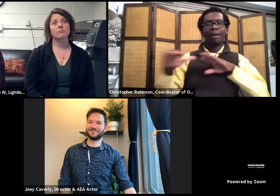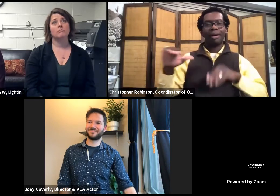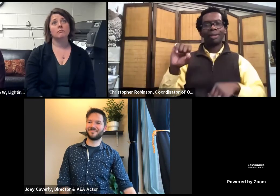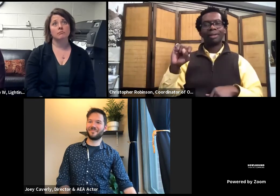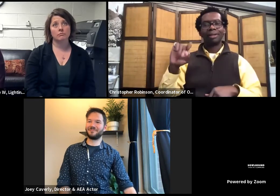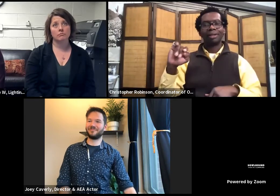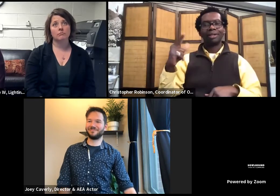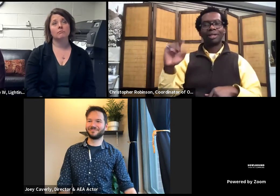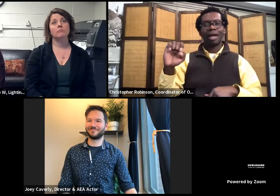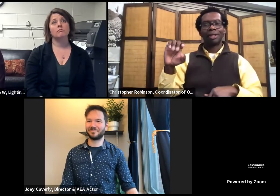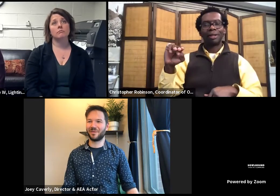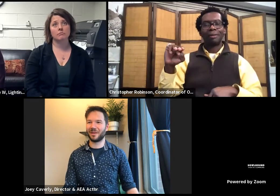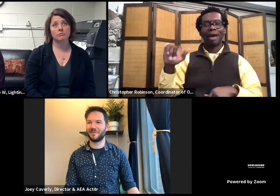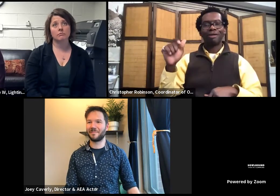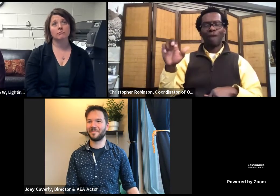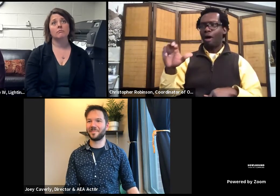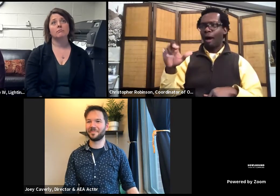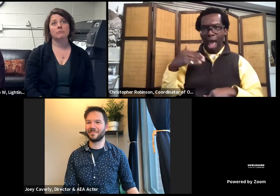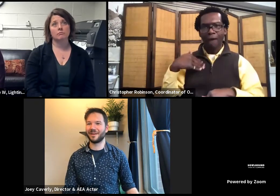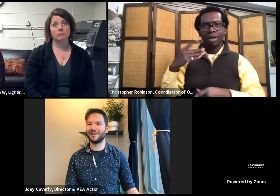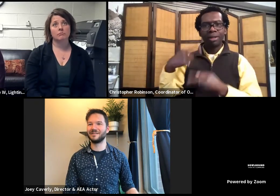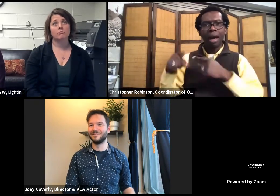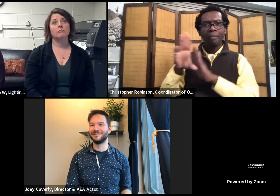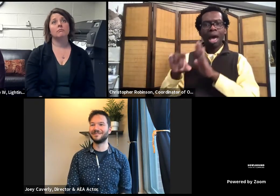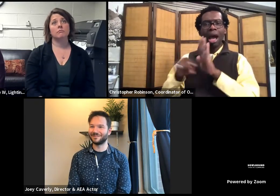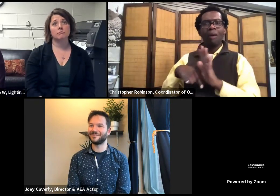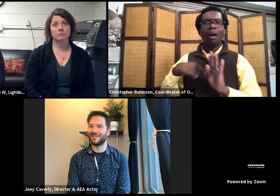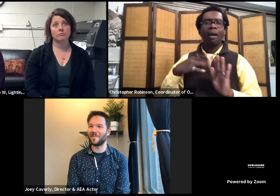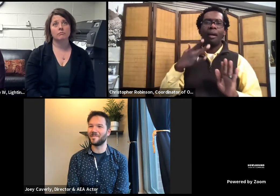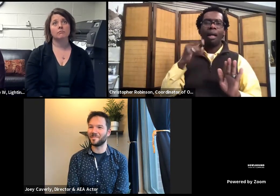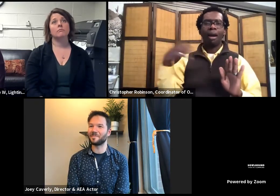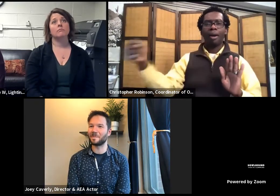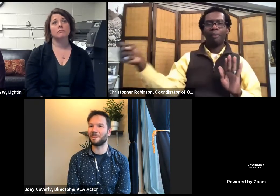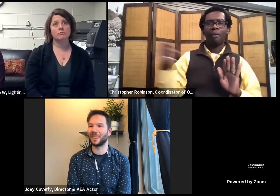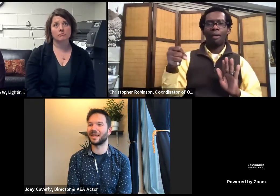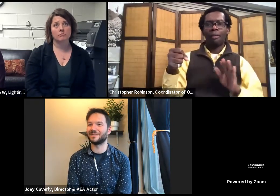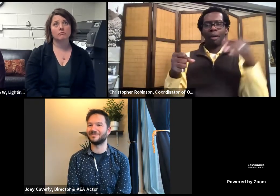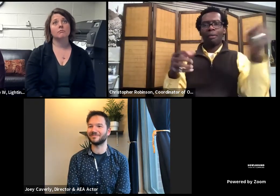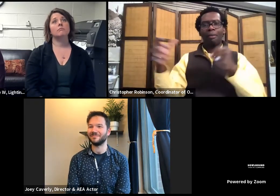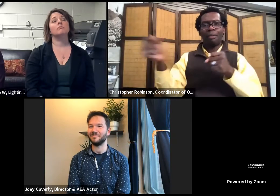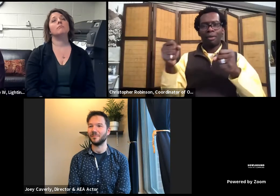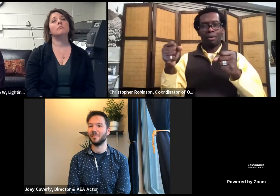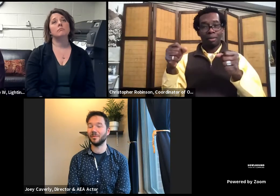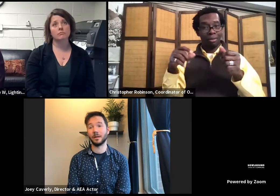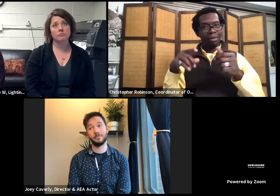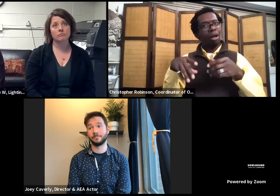say, "Oh, that person is a stage manager "who has a signing background. "Well, we'll just bring them in."